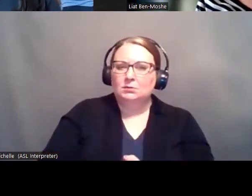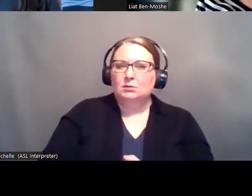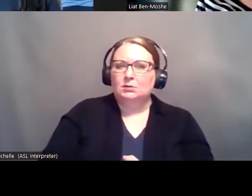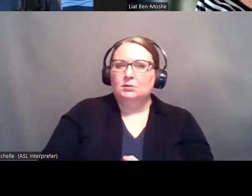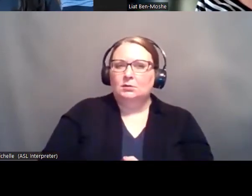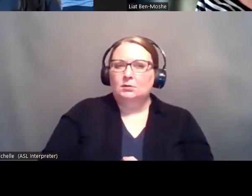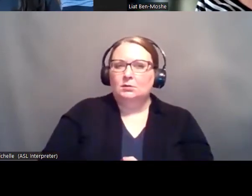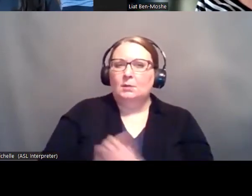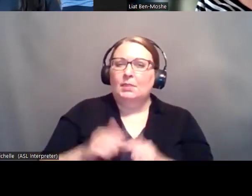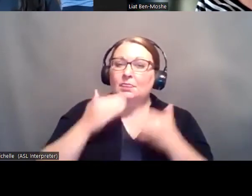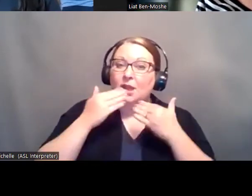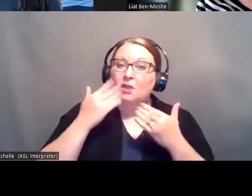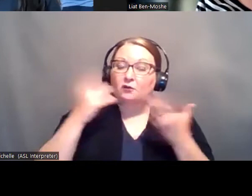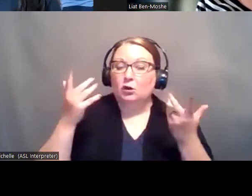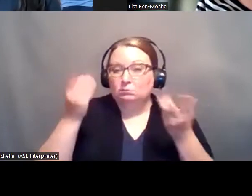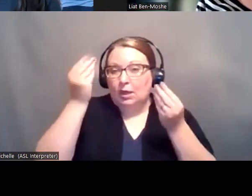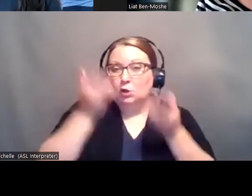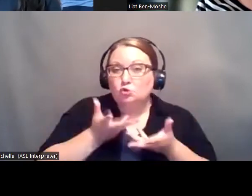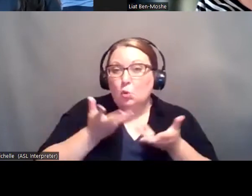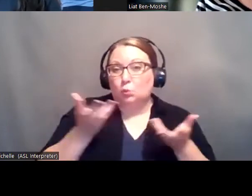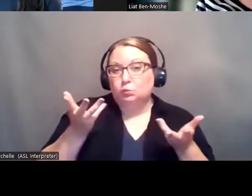but thank you for letting letting us figure this out.